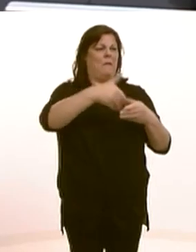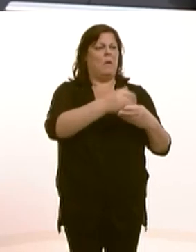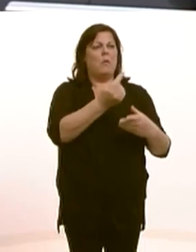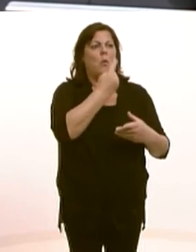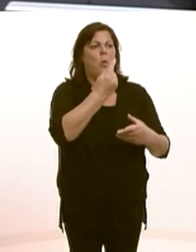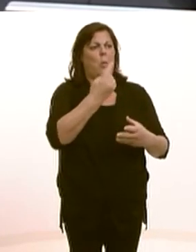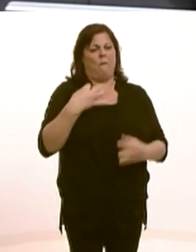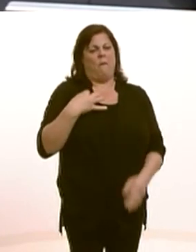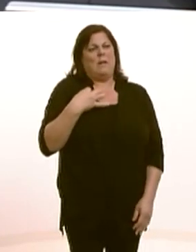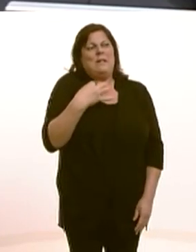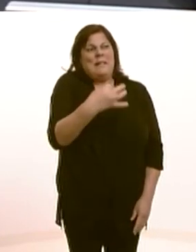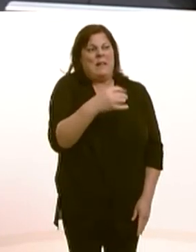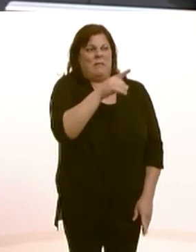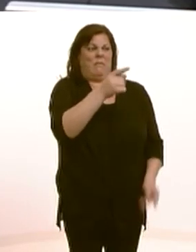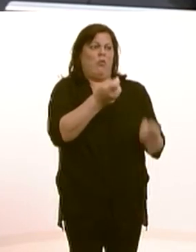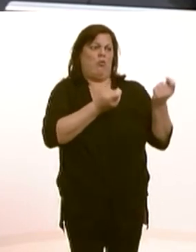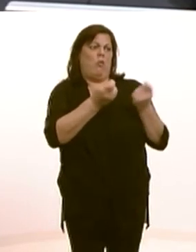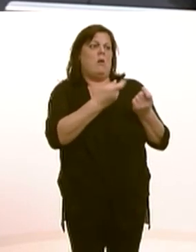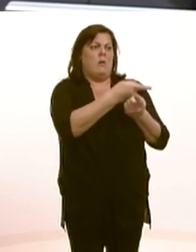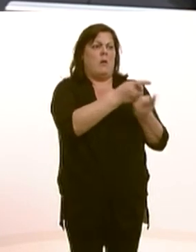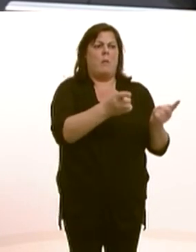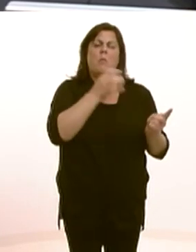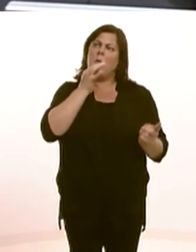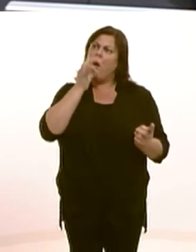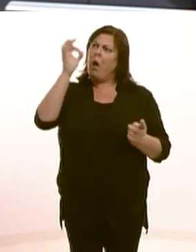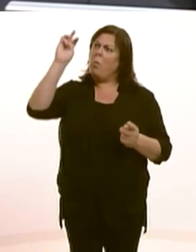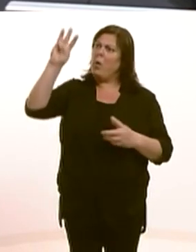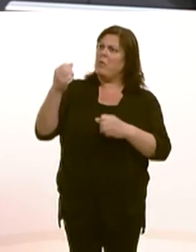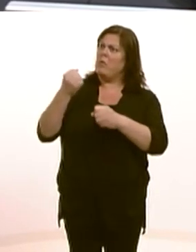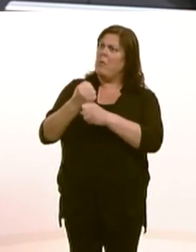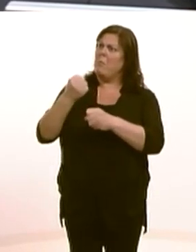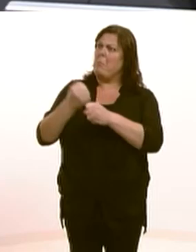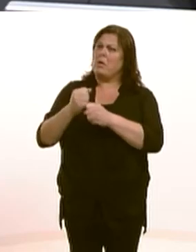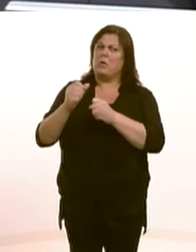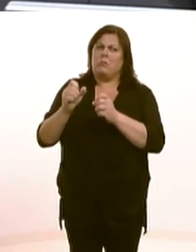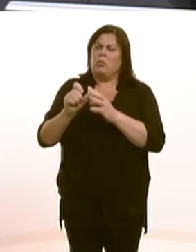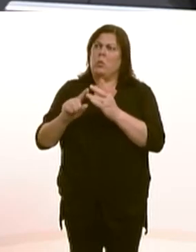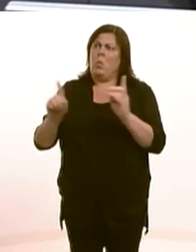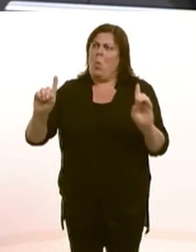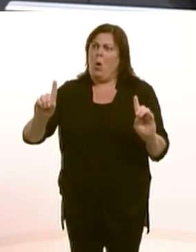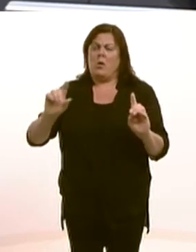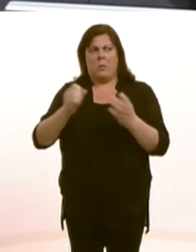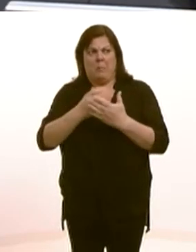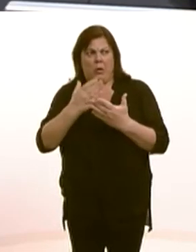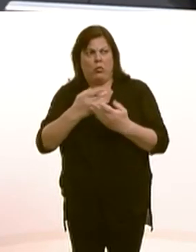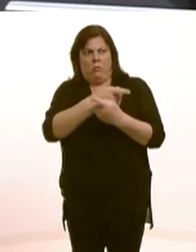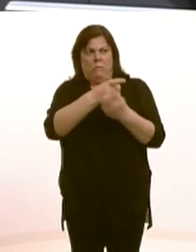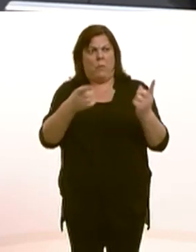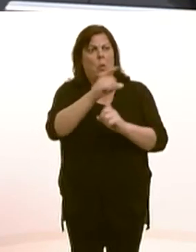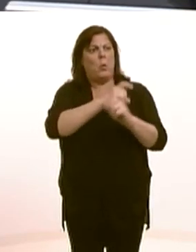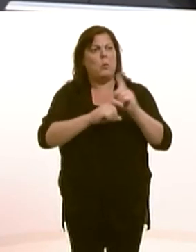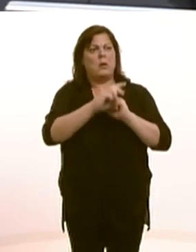So, what is the Welsh Government doing to ensure that every community in Wales has access to a good local library?